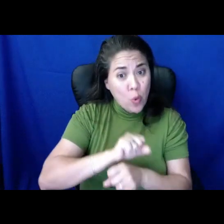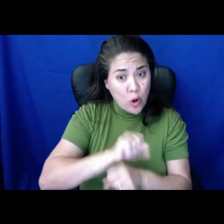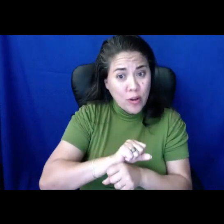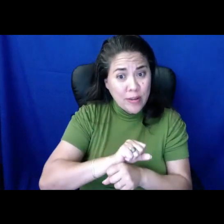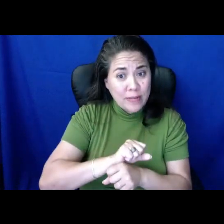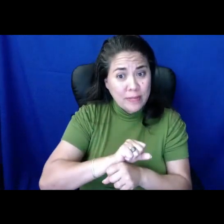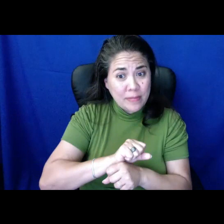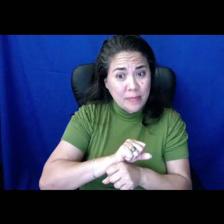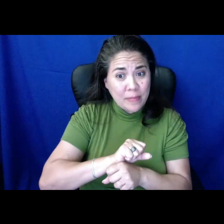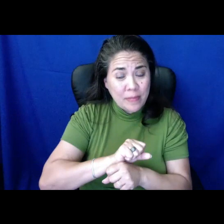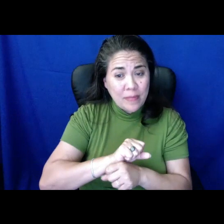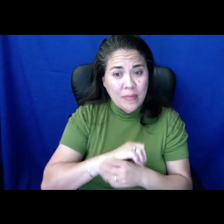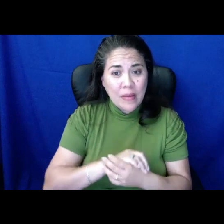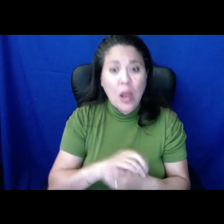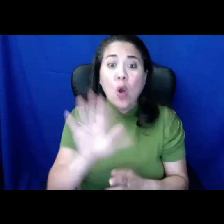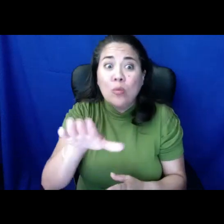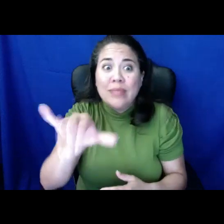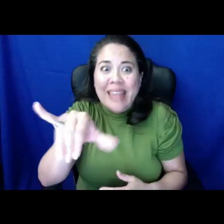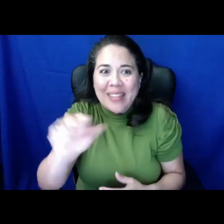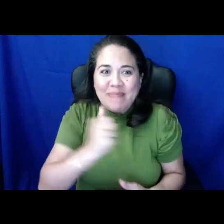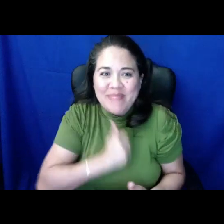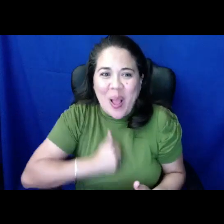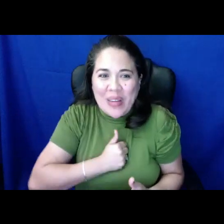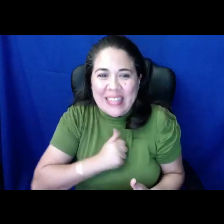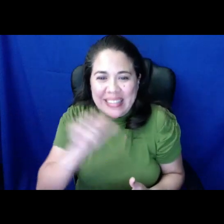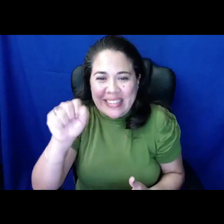Raymond Antrobus (He/Him): Oh yeah sorry yeah tanya sure.